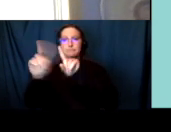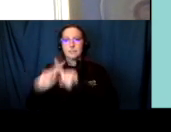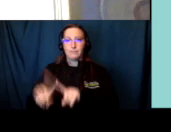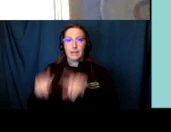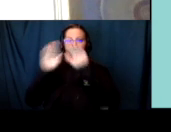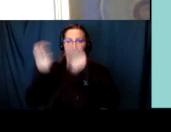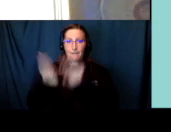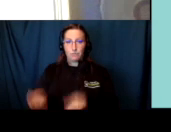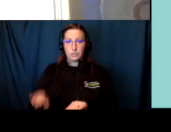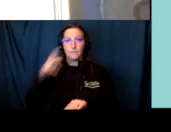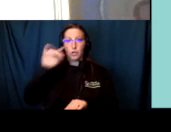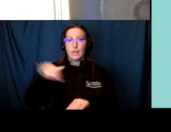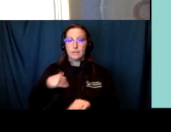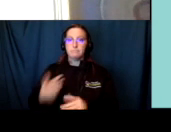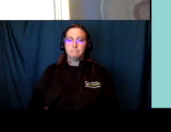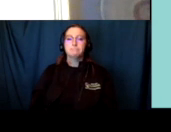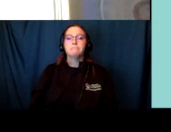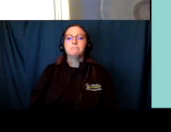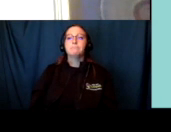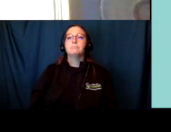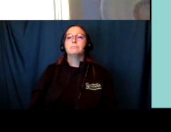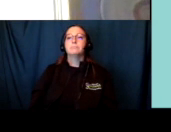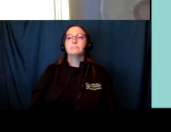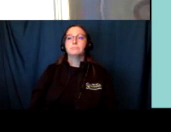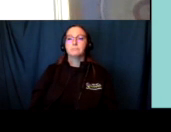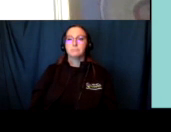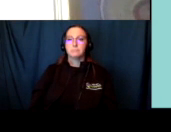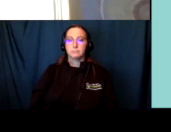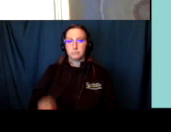hierarchy. So we're looking at um the identification of segmentals,